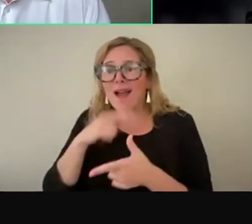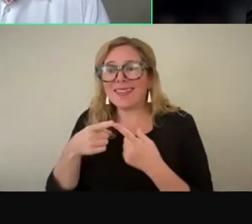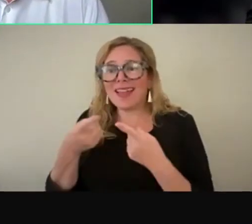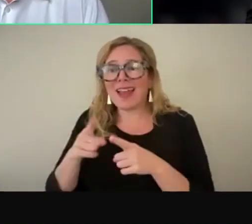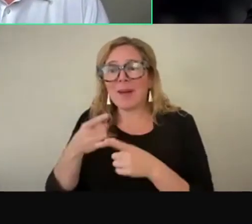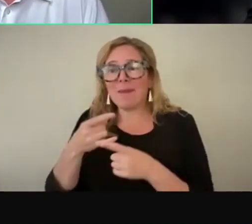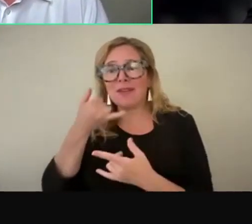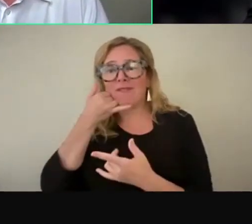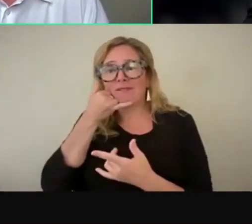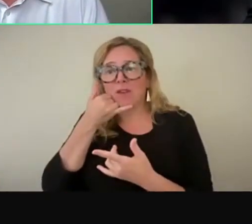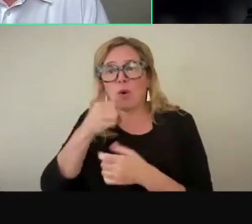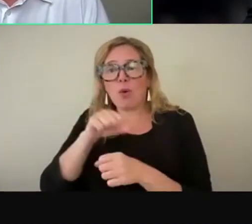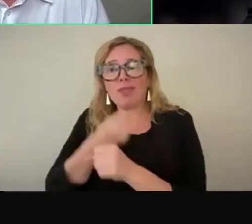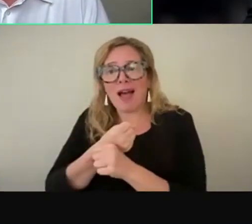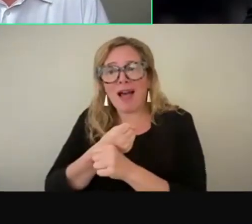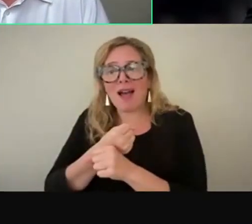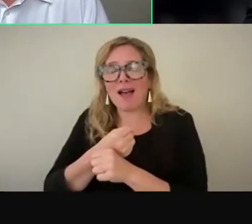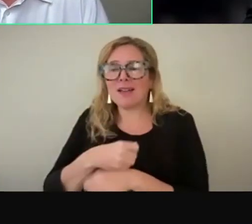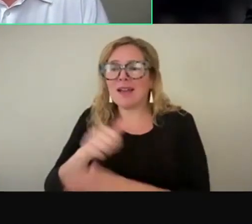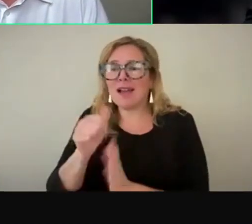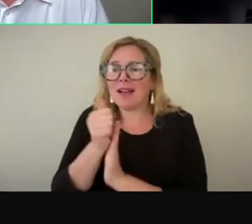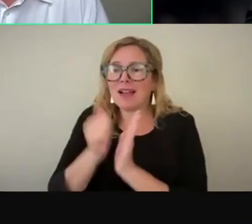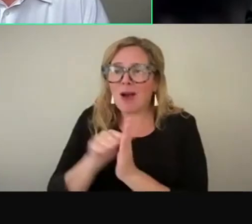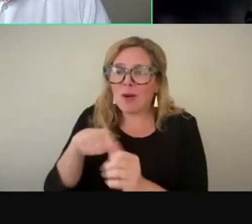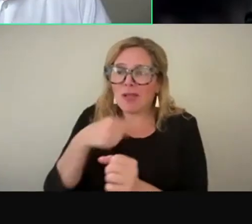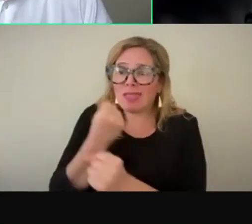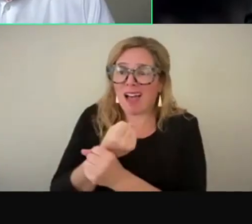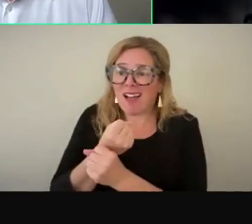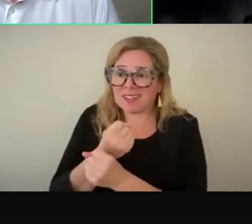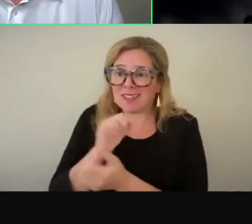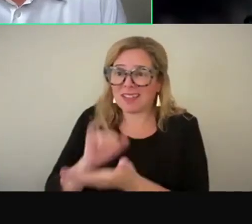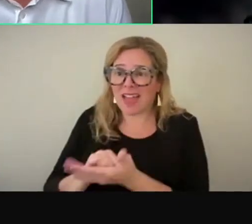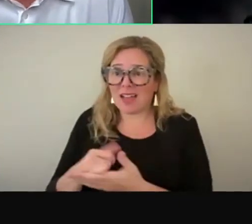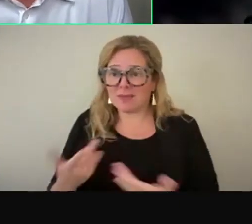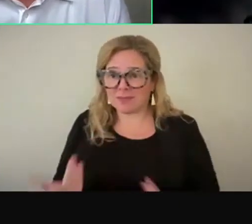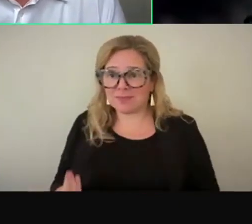People with cognitive disability, we invented, we all believe in the things like two-factor